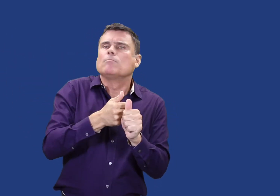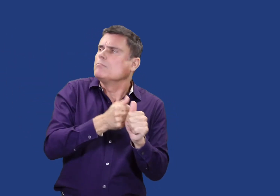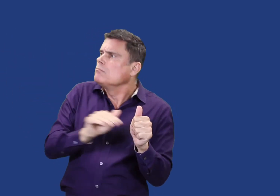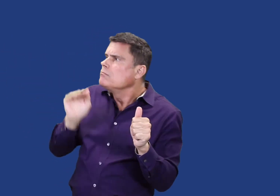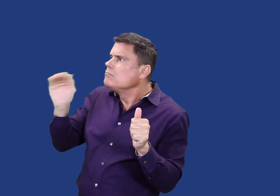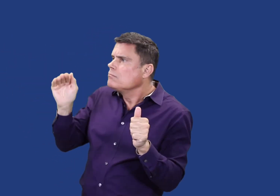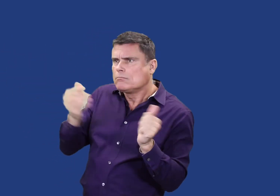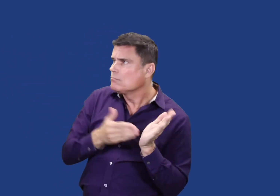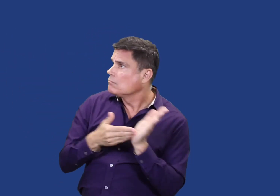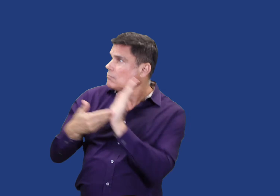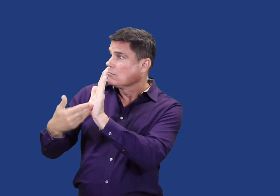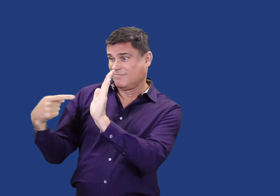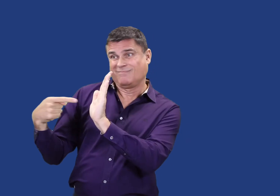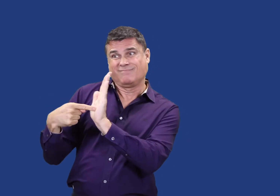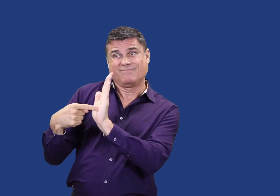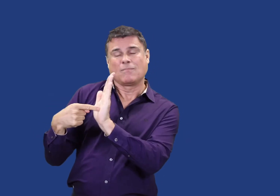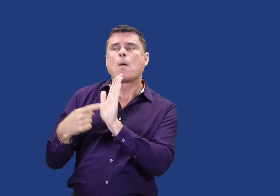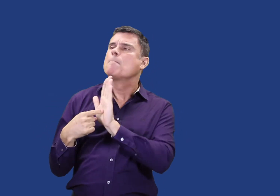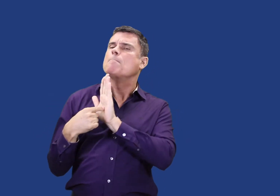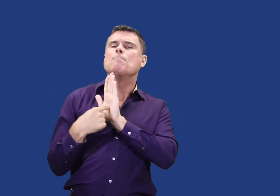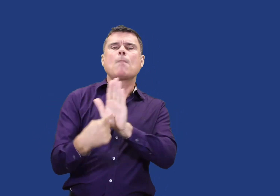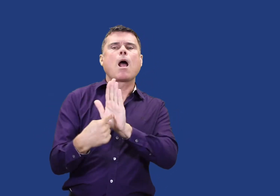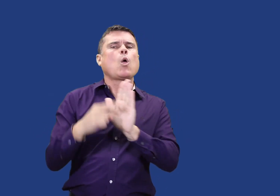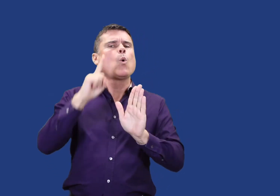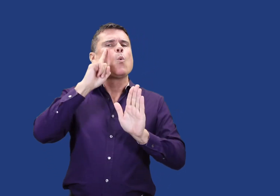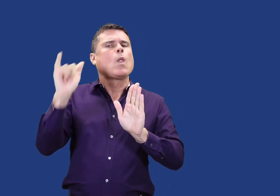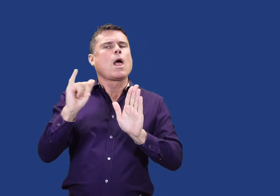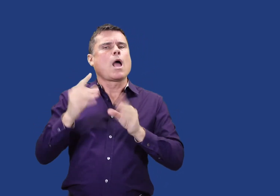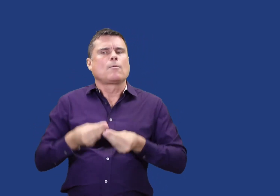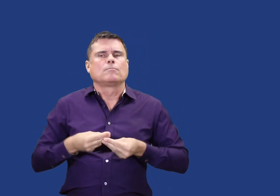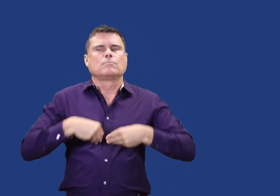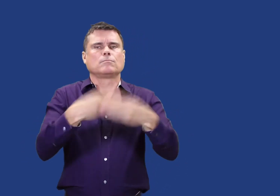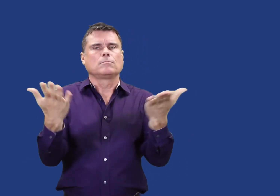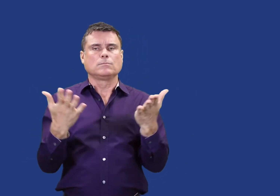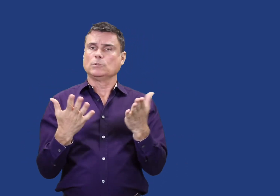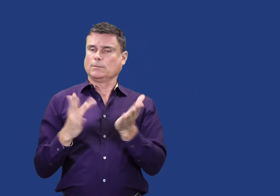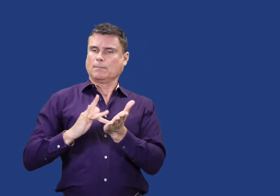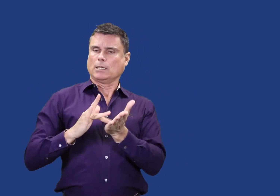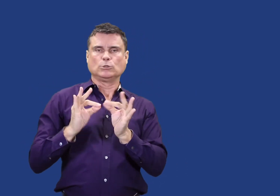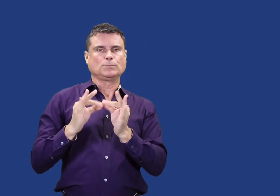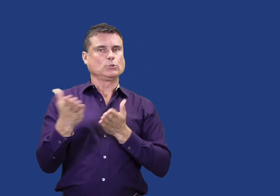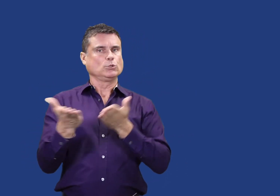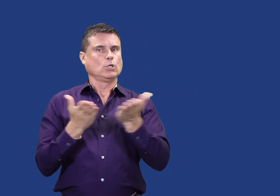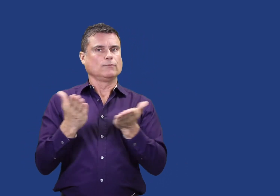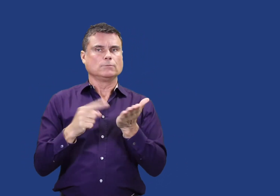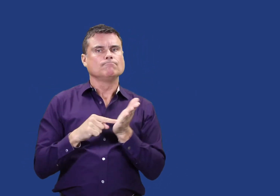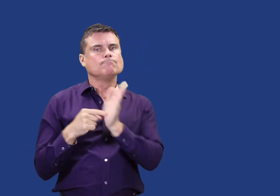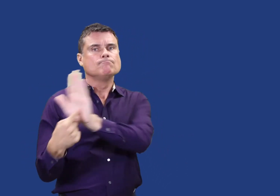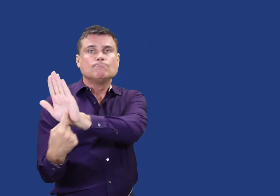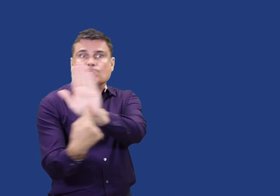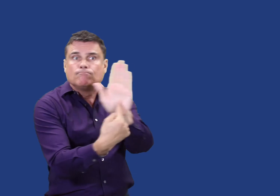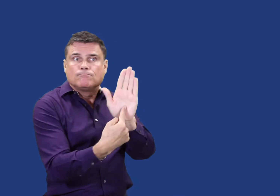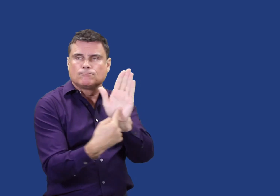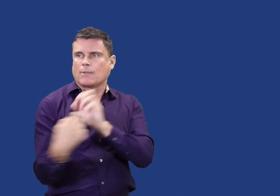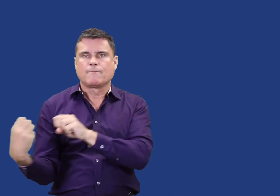AND TO PROPOSE AN INTERPRETING SERVICE MODEL